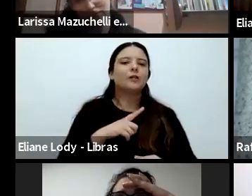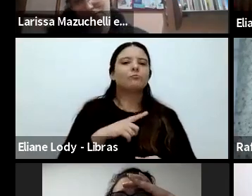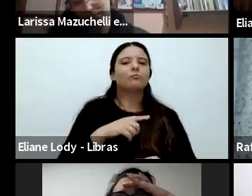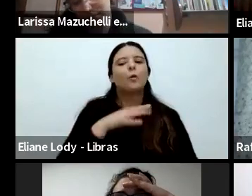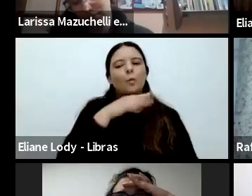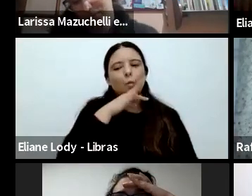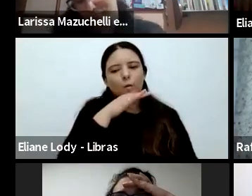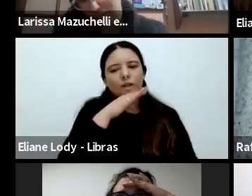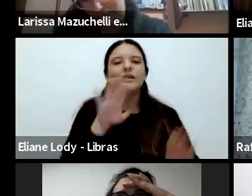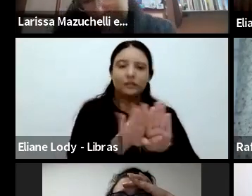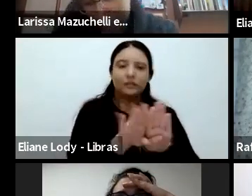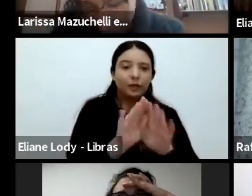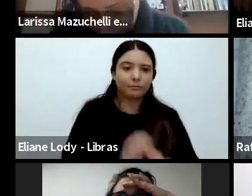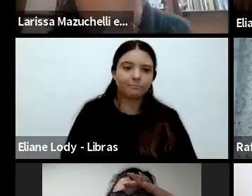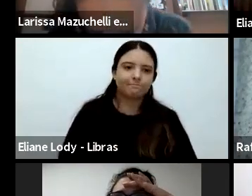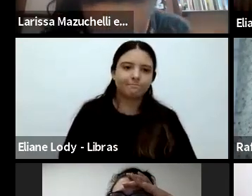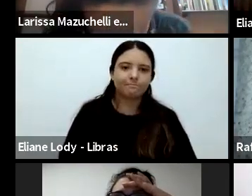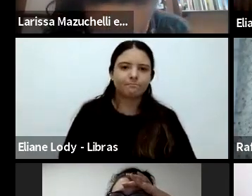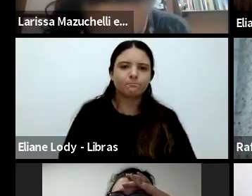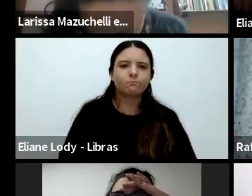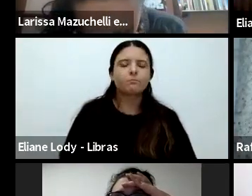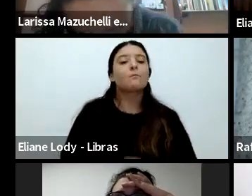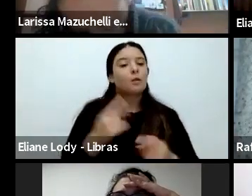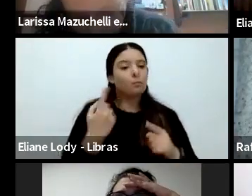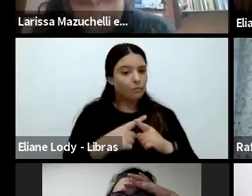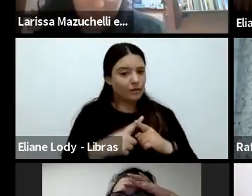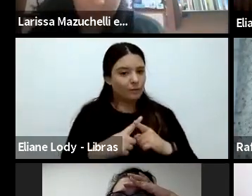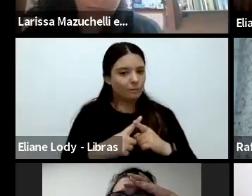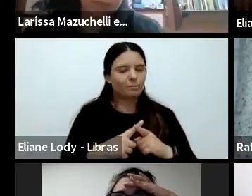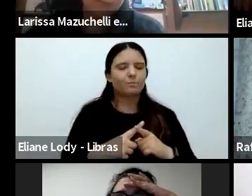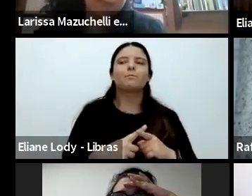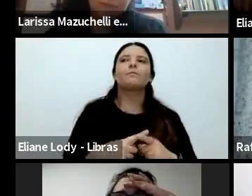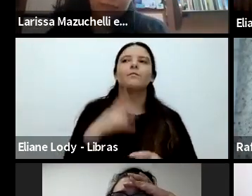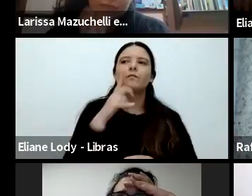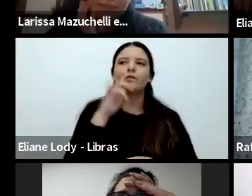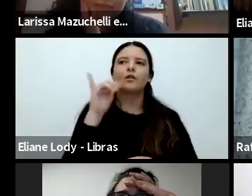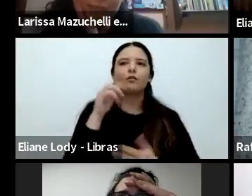The.